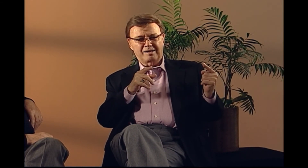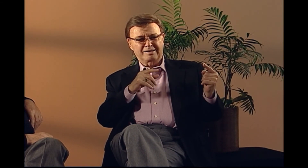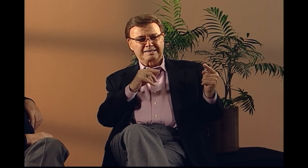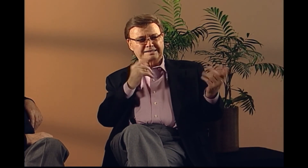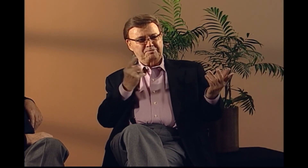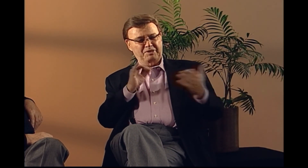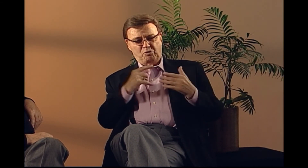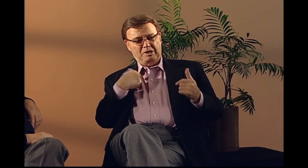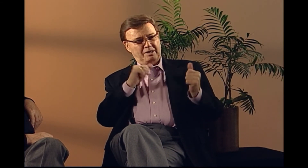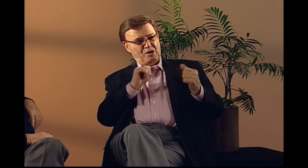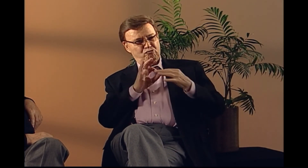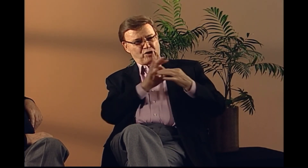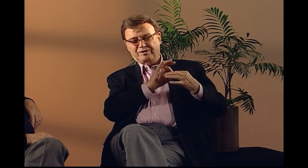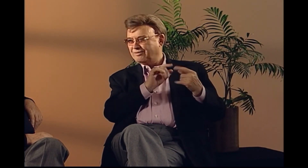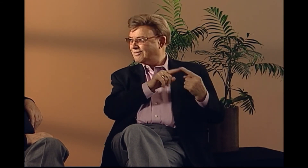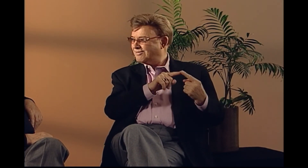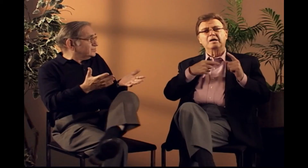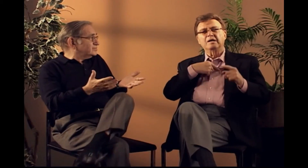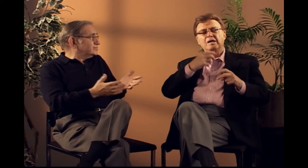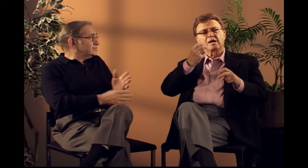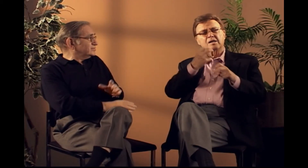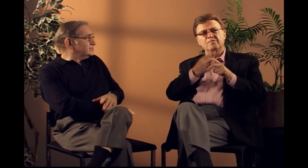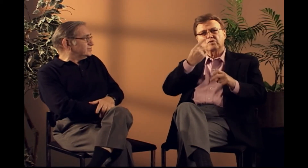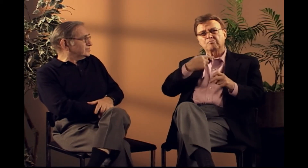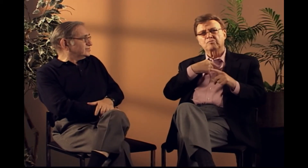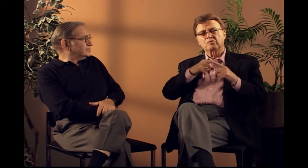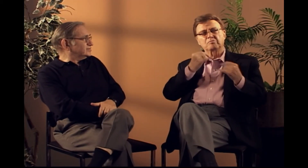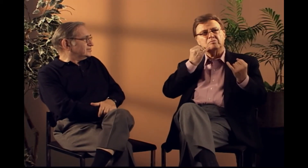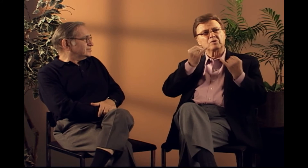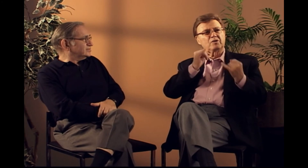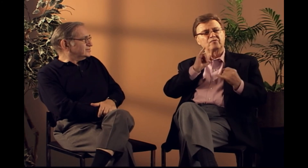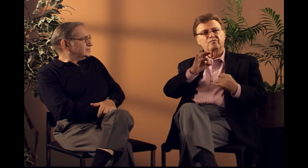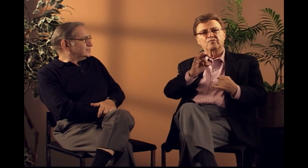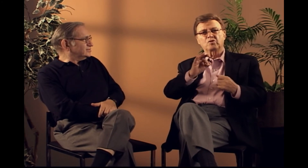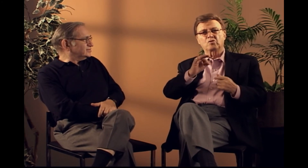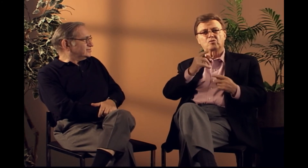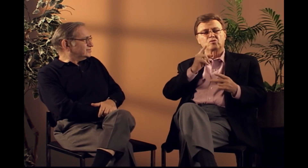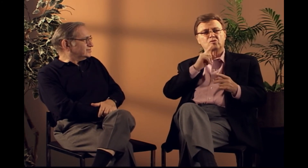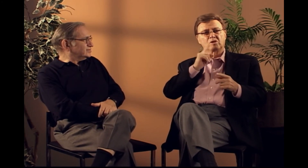and we see a lot of that, but how can we relate to that?